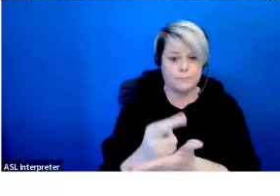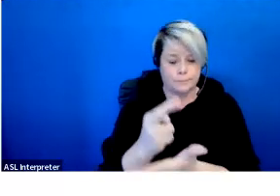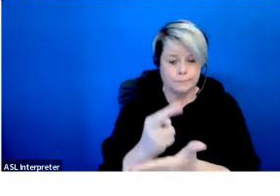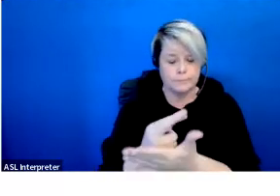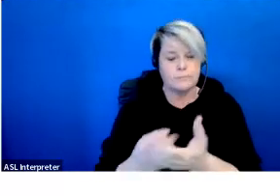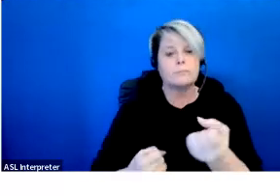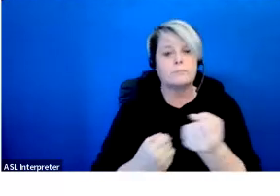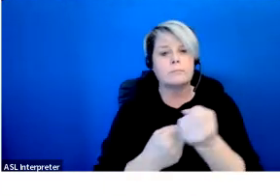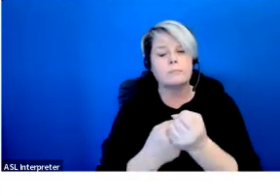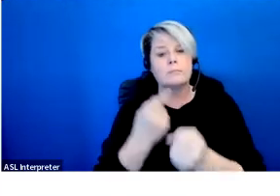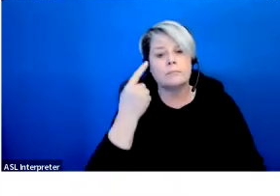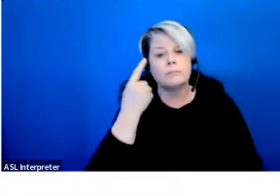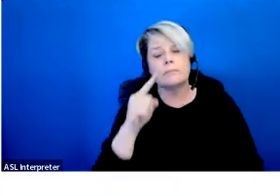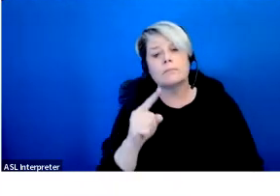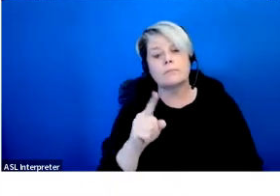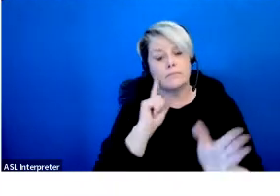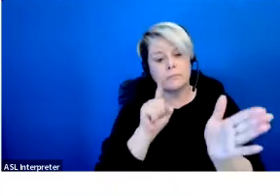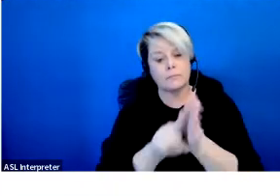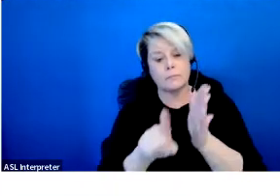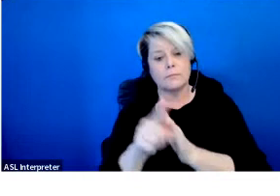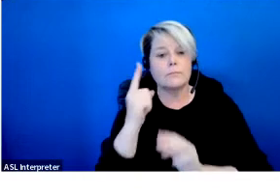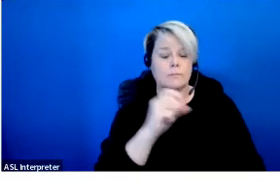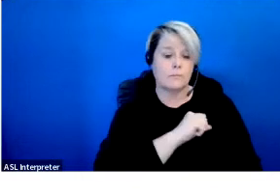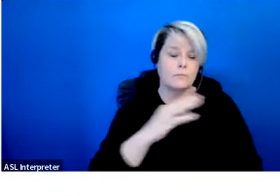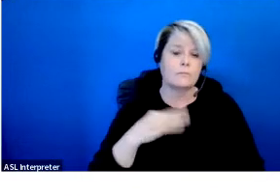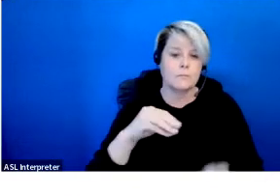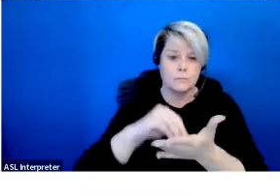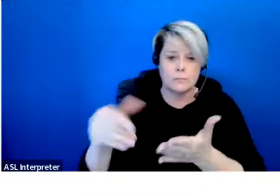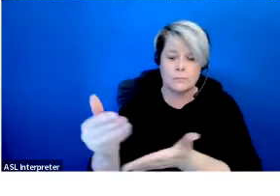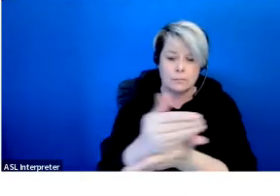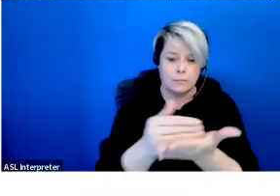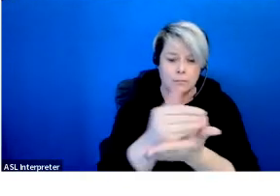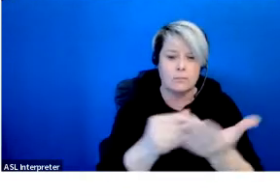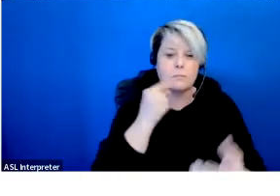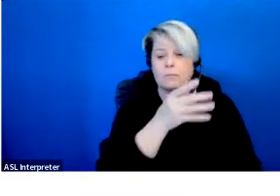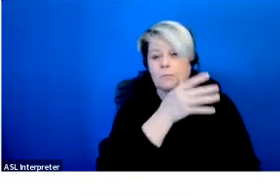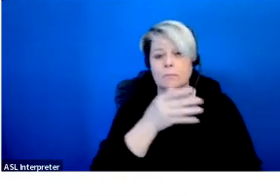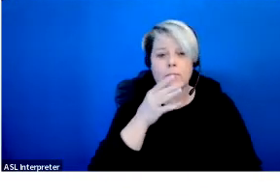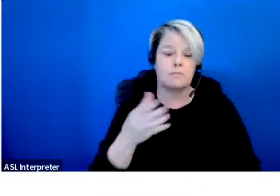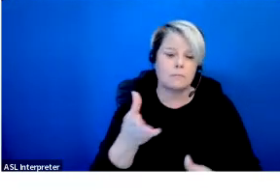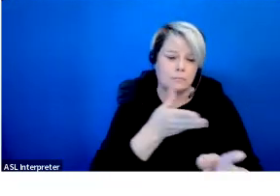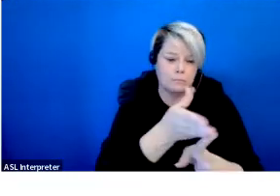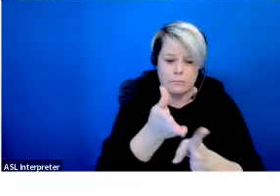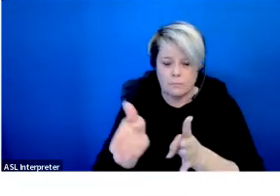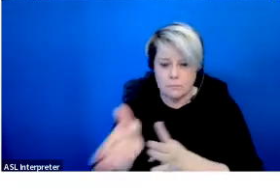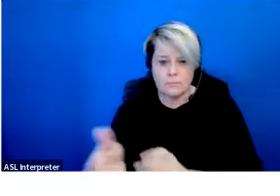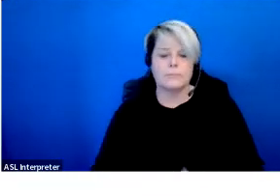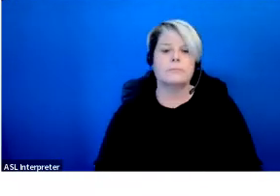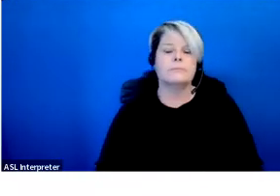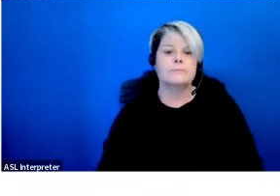the liaison at the University of Maryland college of agriculture and resources and gave support to faculty